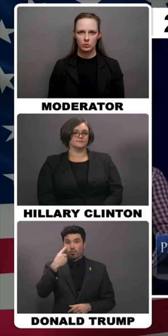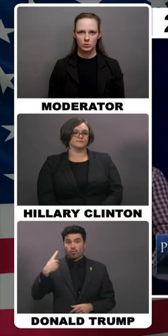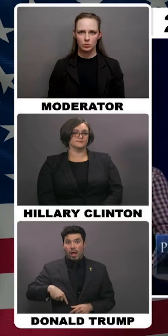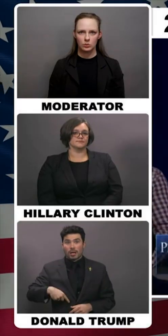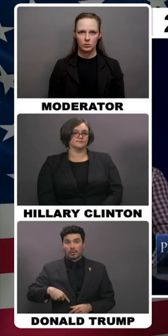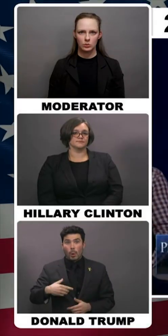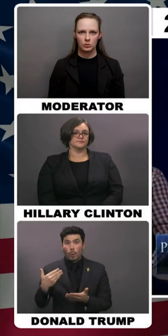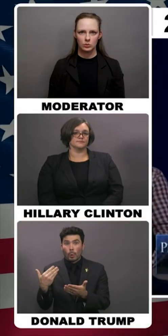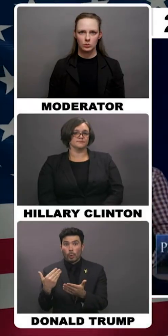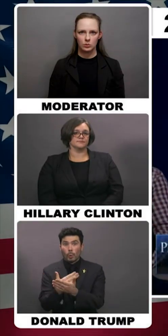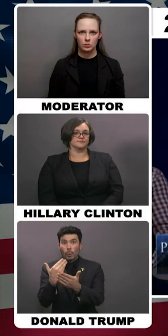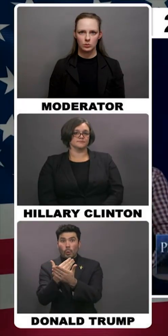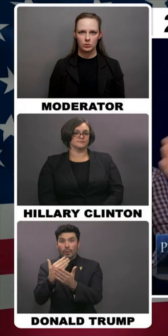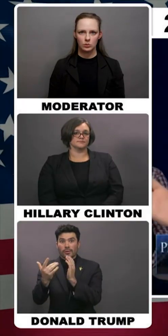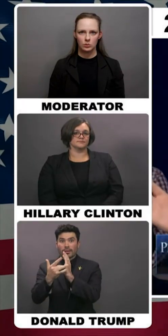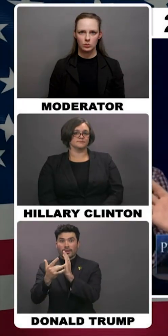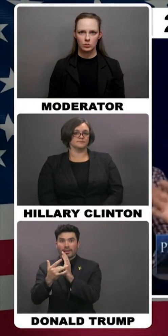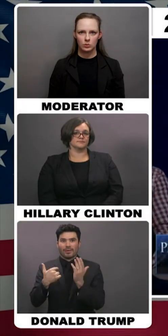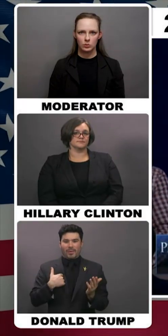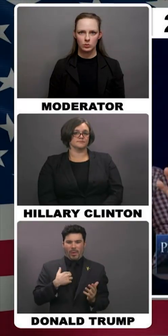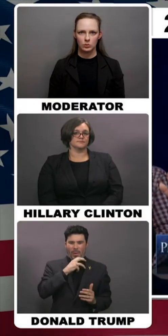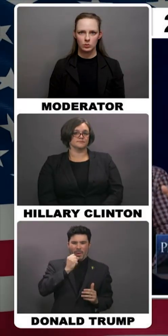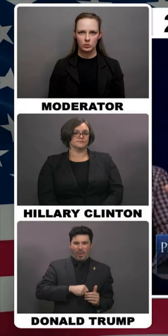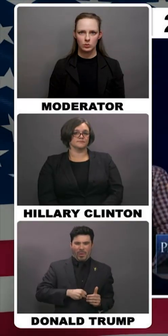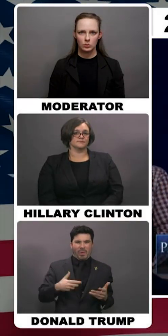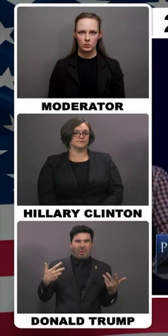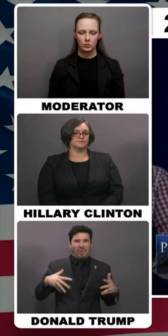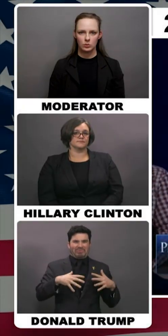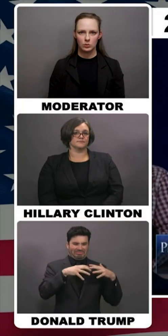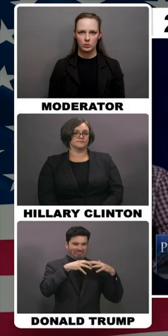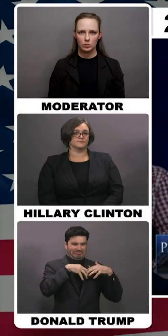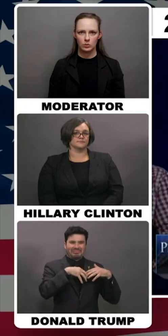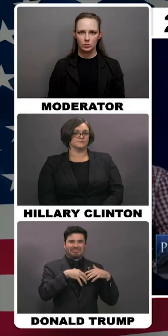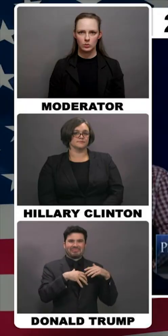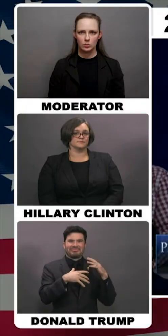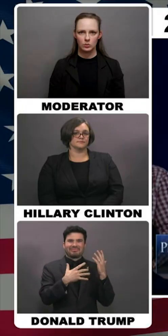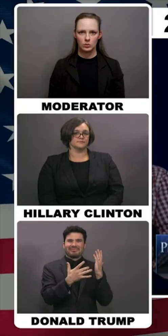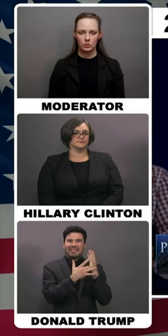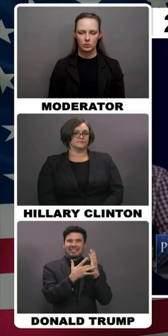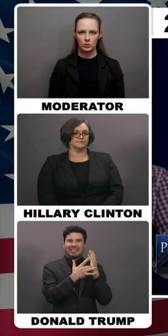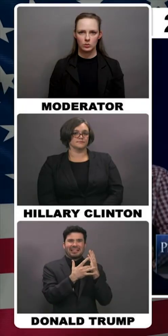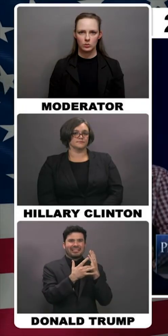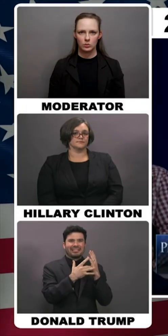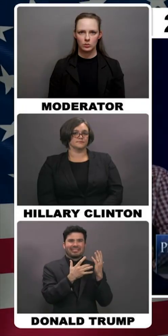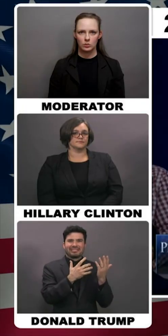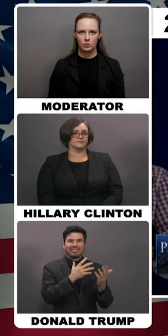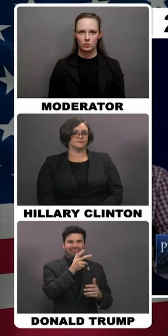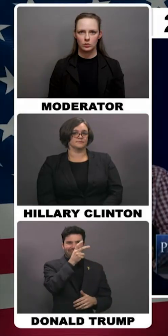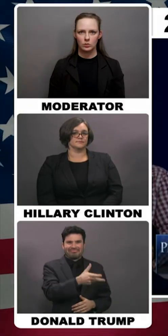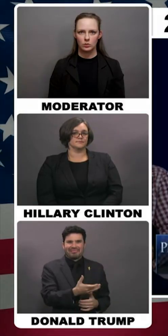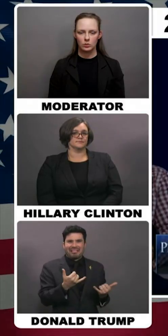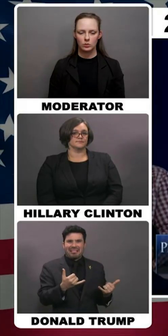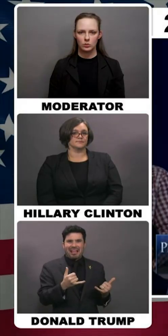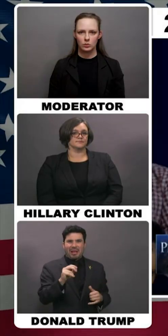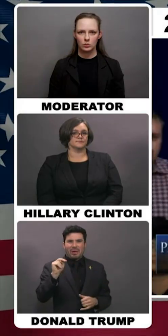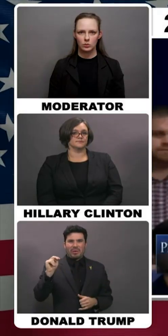We are old, we're tired, we're exhausted in terms of nuclear, a very bad thing. Now, she talks tough. She talks really tough against,